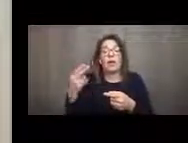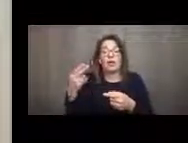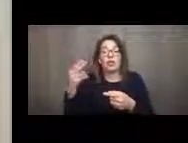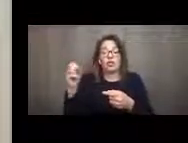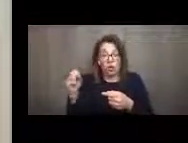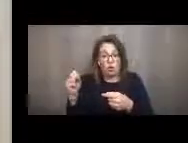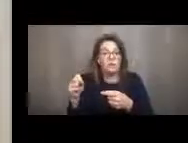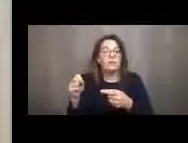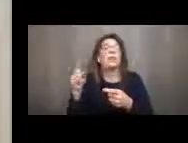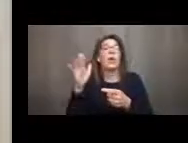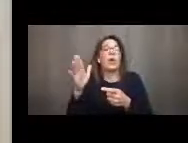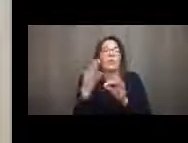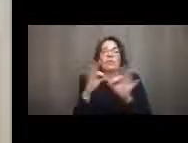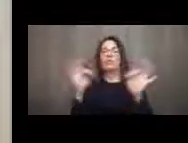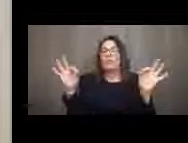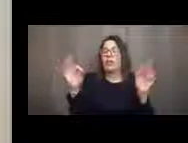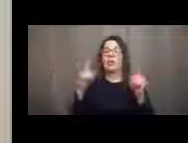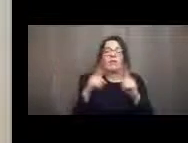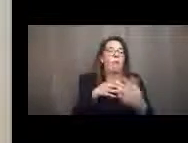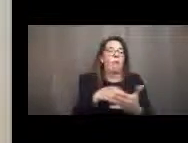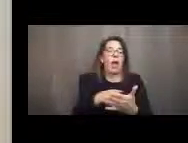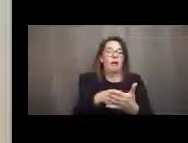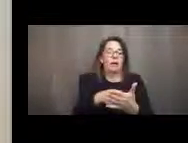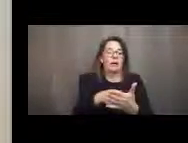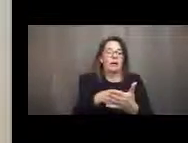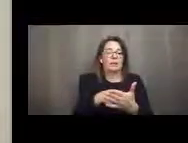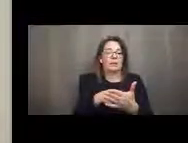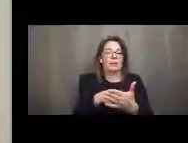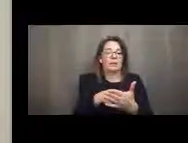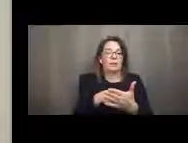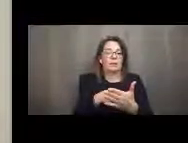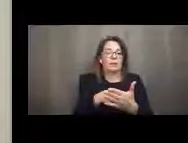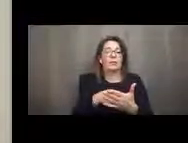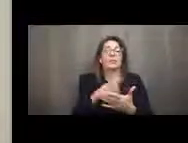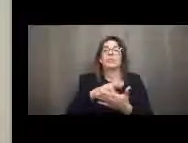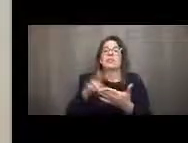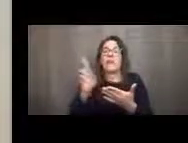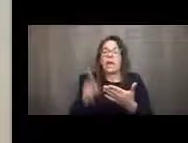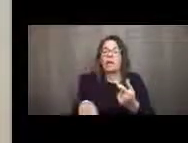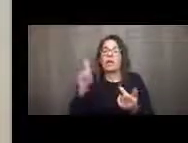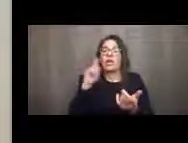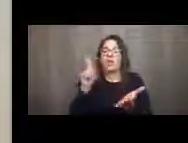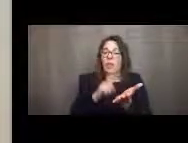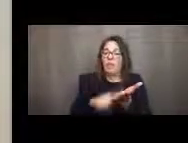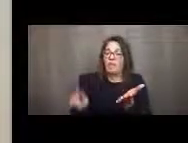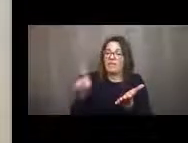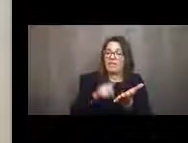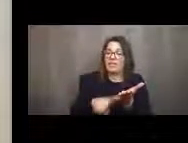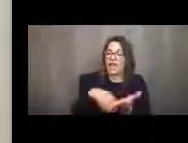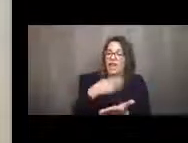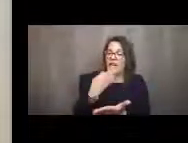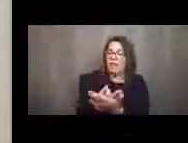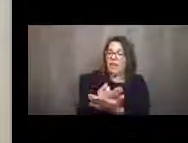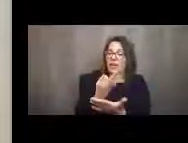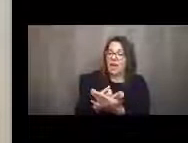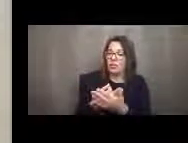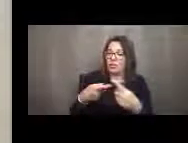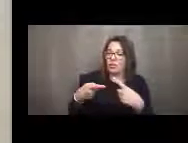will be free from bias from .. . resulting from Investigator financial conflict of interest.